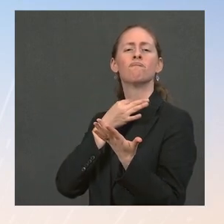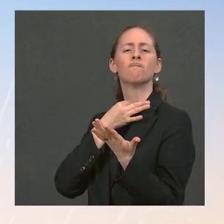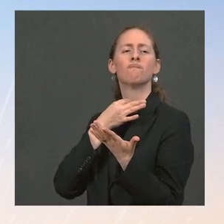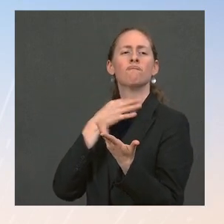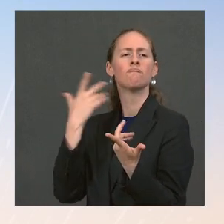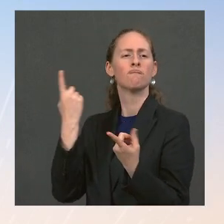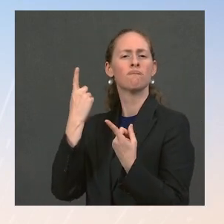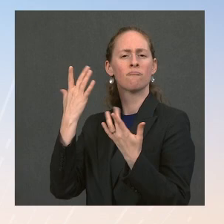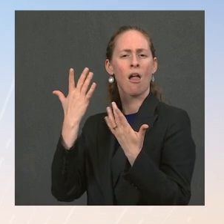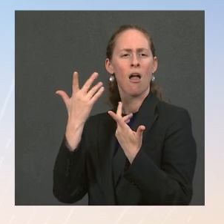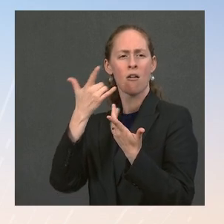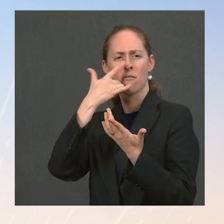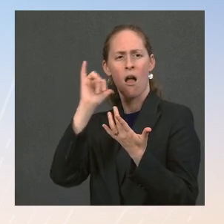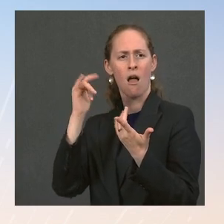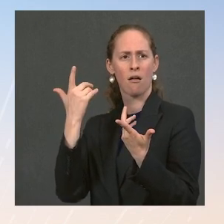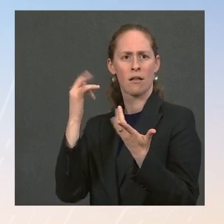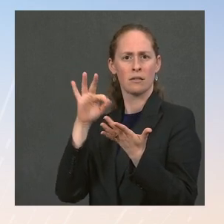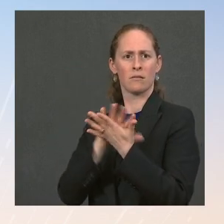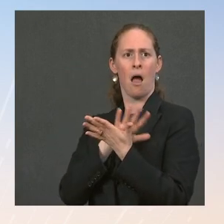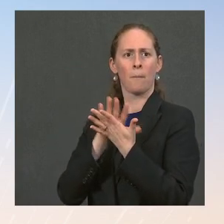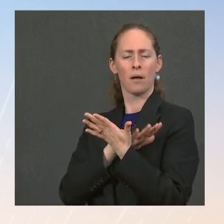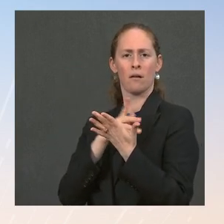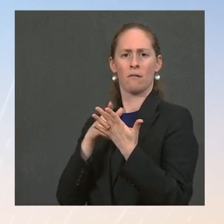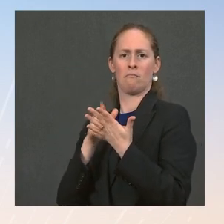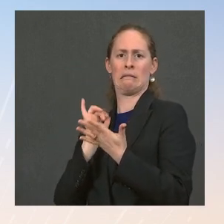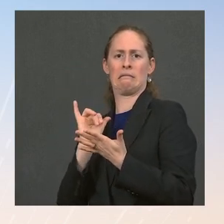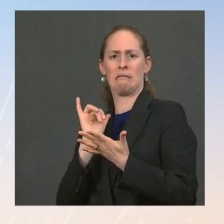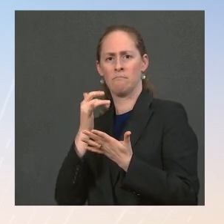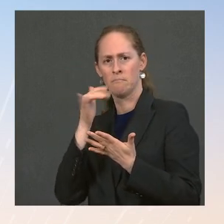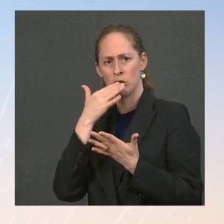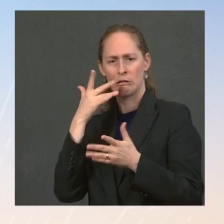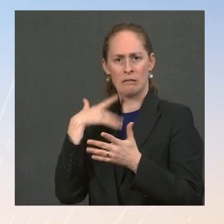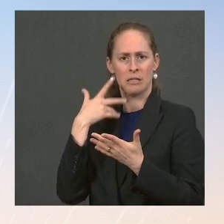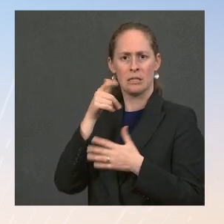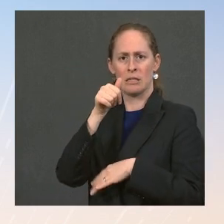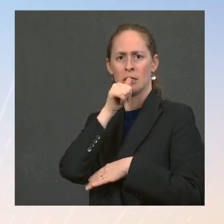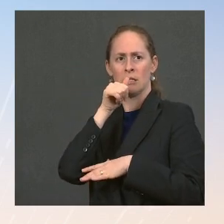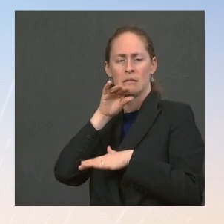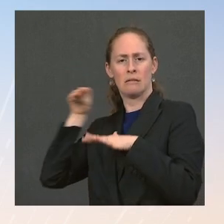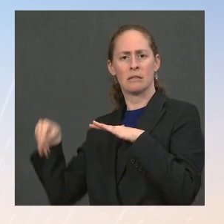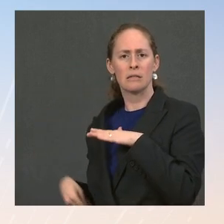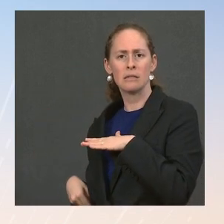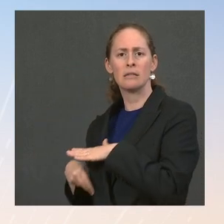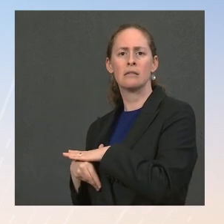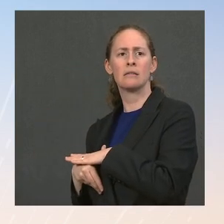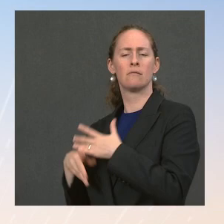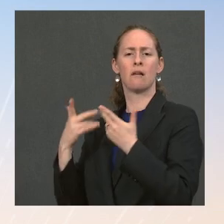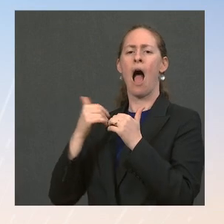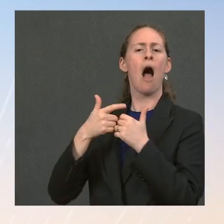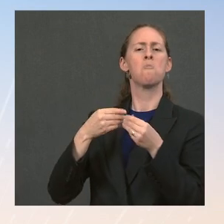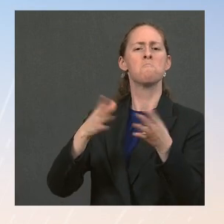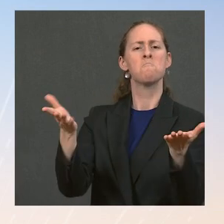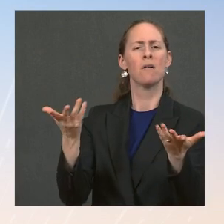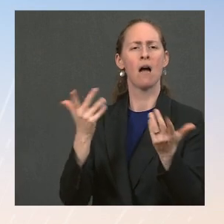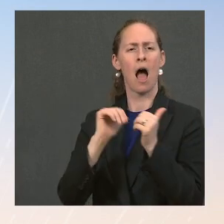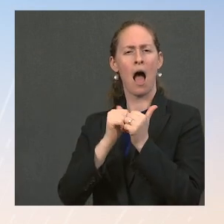that this former President or any other former President should have the privilege applied -- to which the privilege should apply?